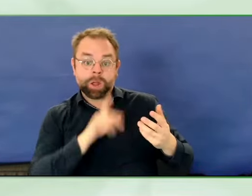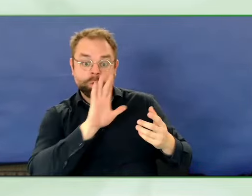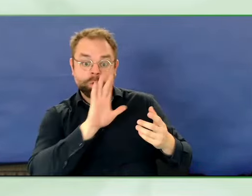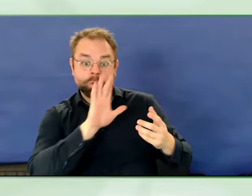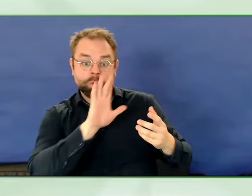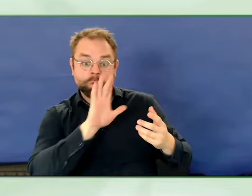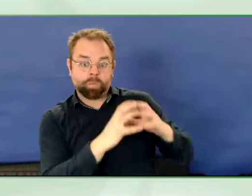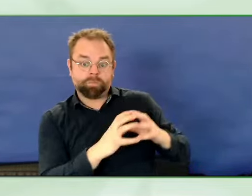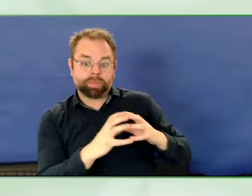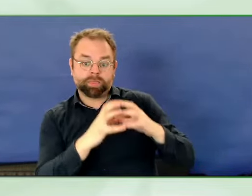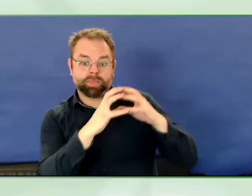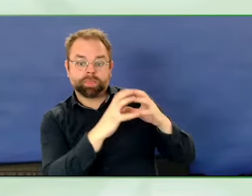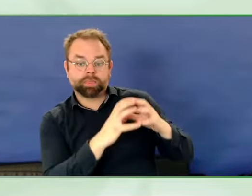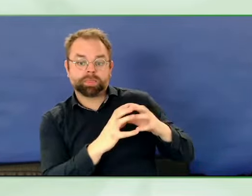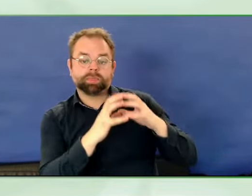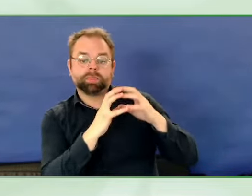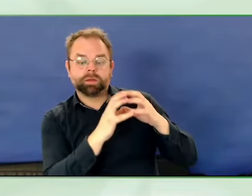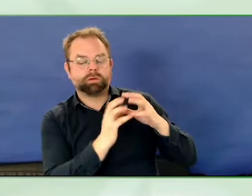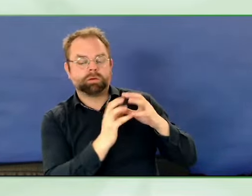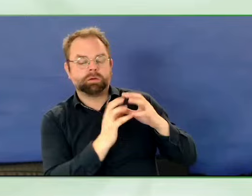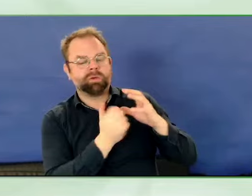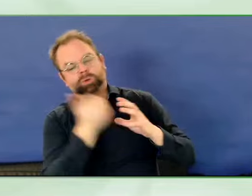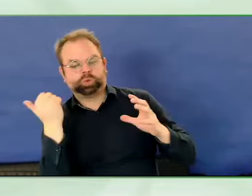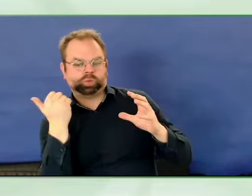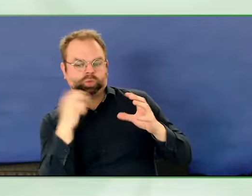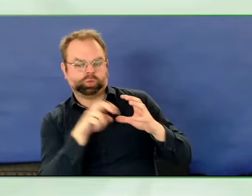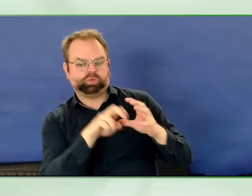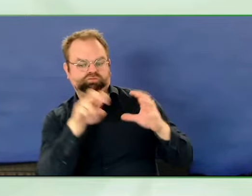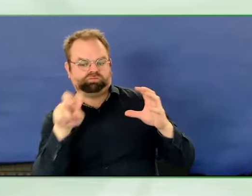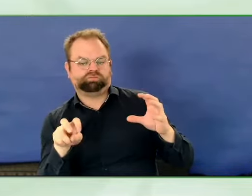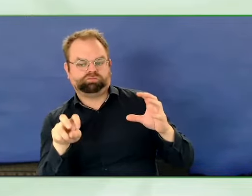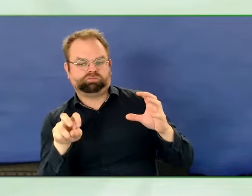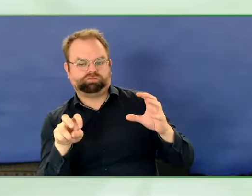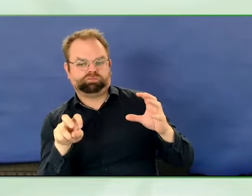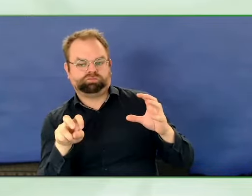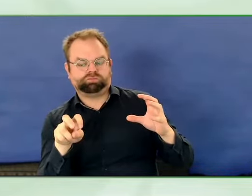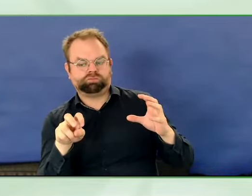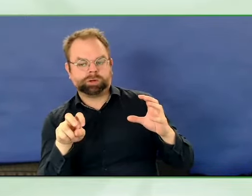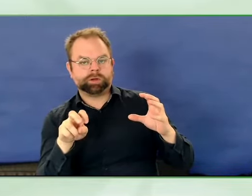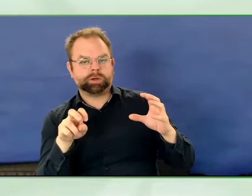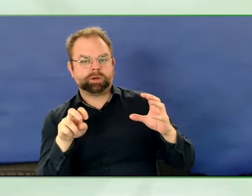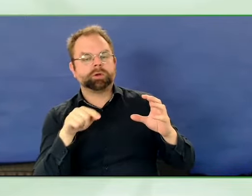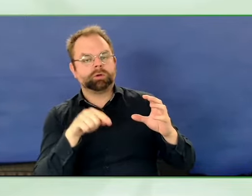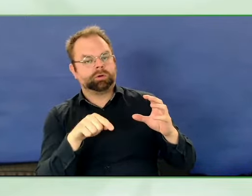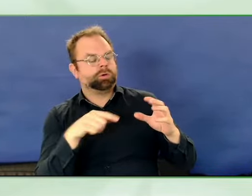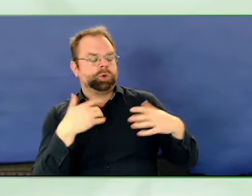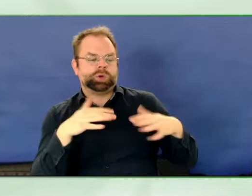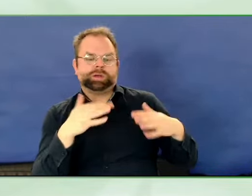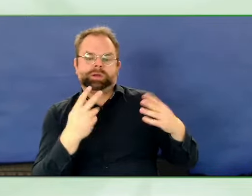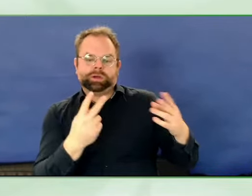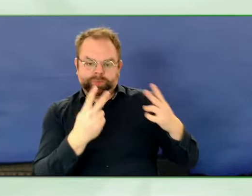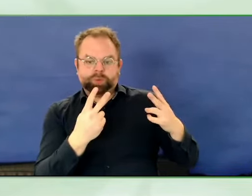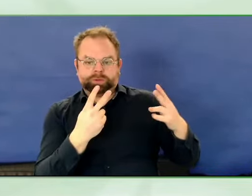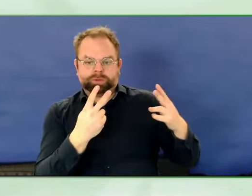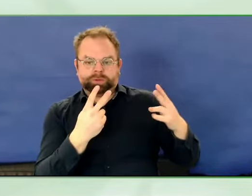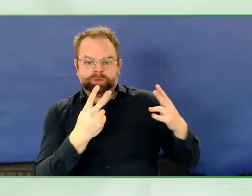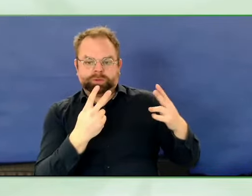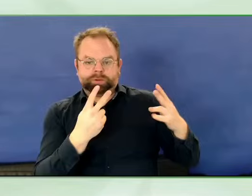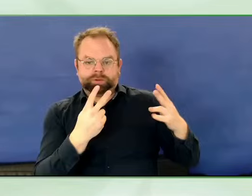We are trying to change fashion, to actually talk to the people who are totally into fashion